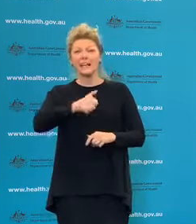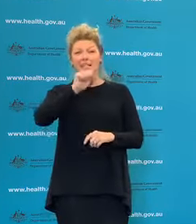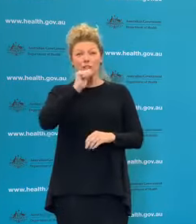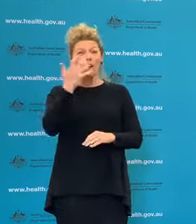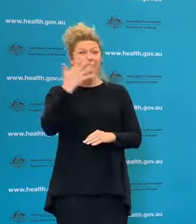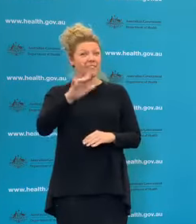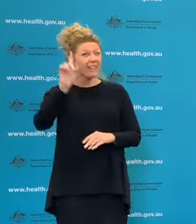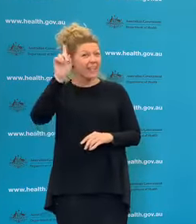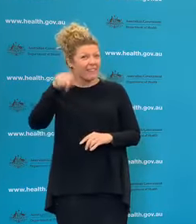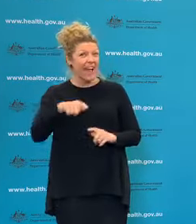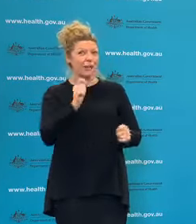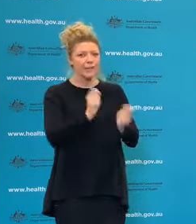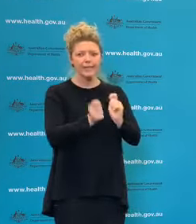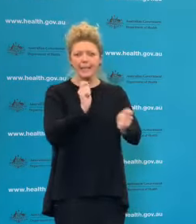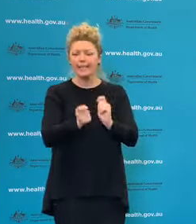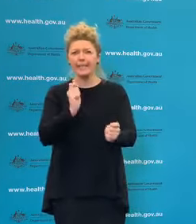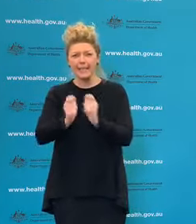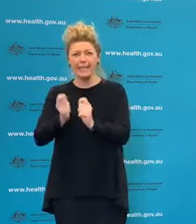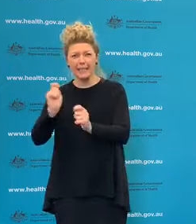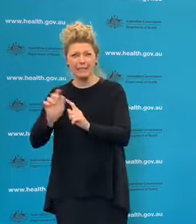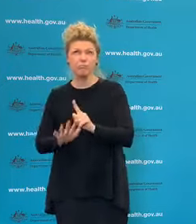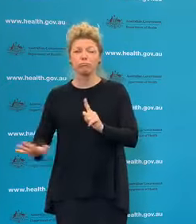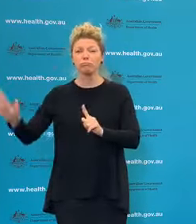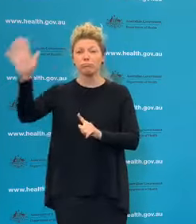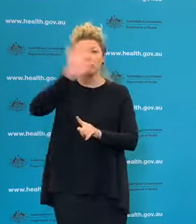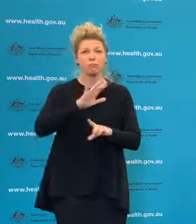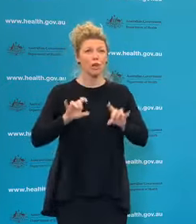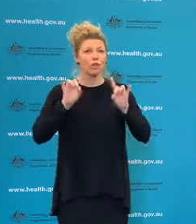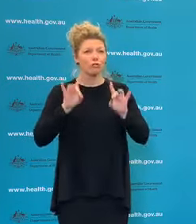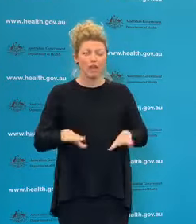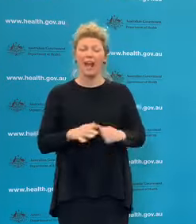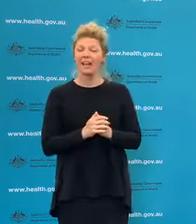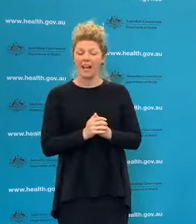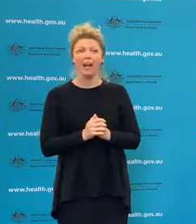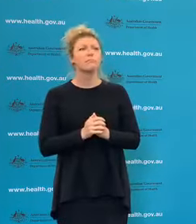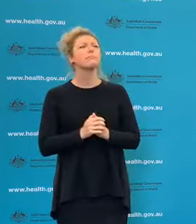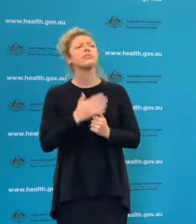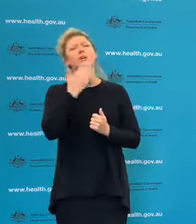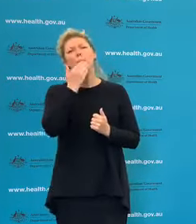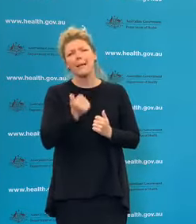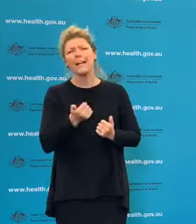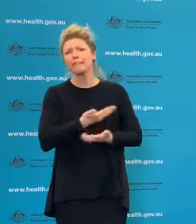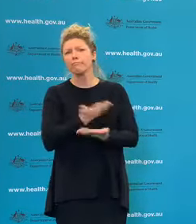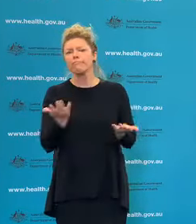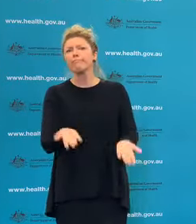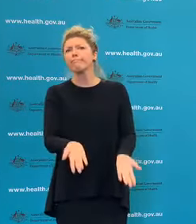tests now in Australia and we continue to encourage anyone who might have even